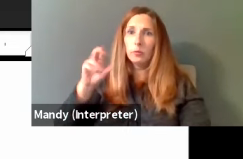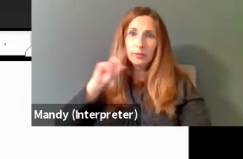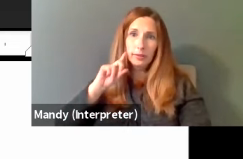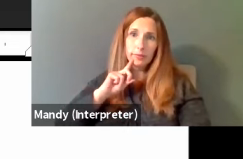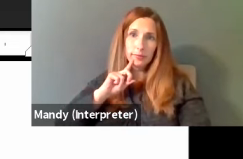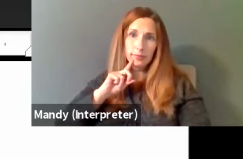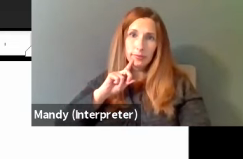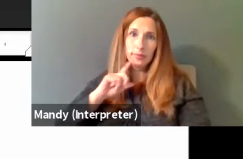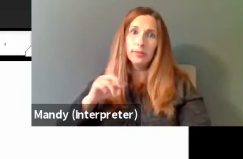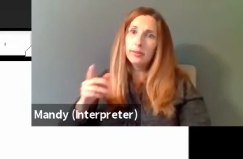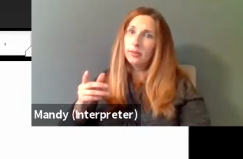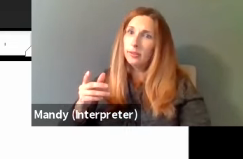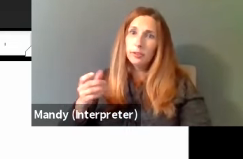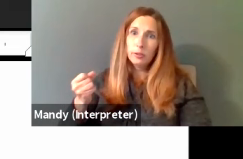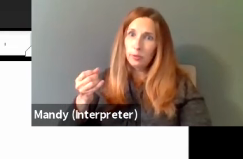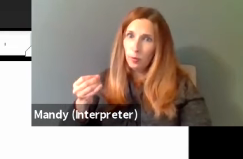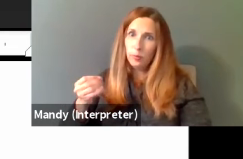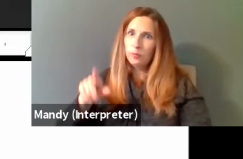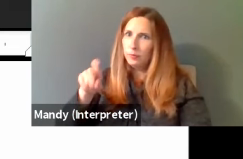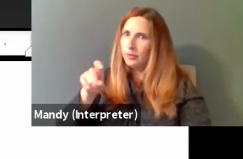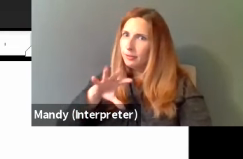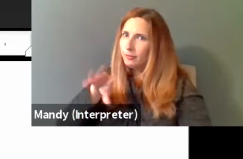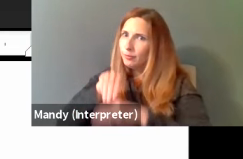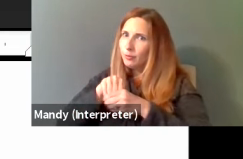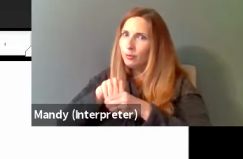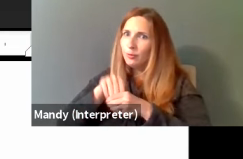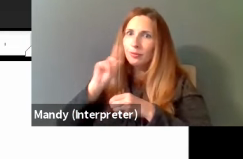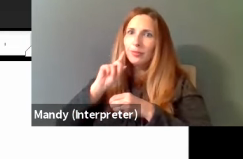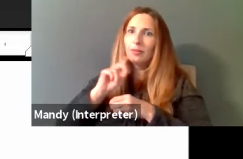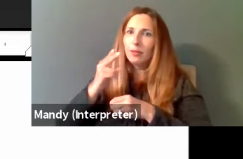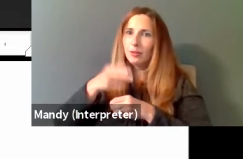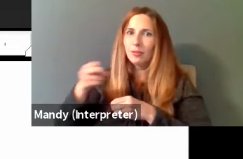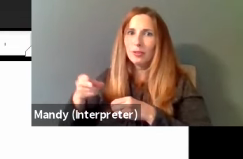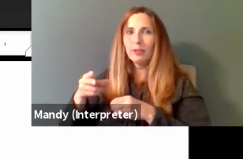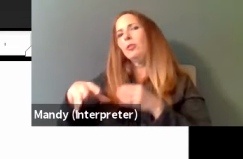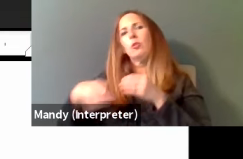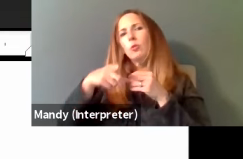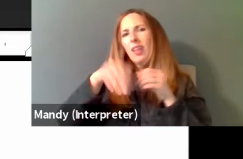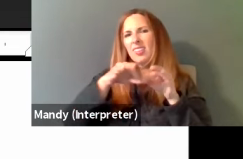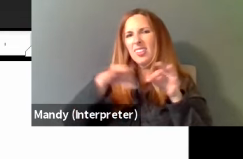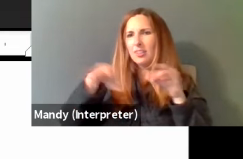So you would not want to not have them in your plan. So go ahead and stick that sentence in your plan.